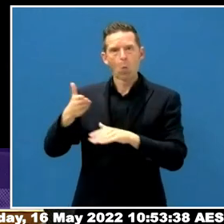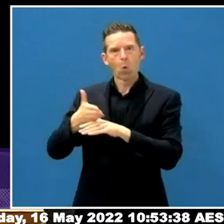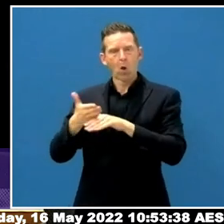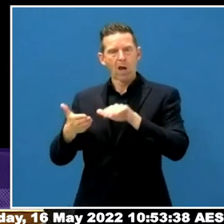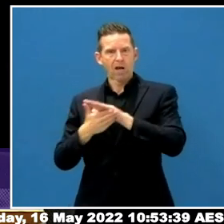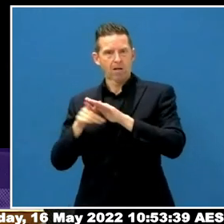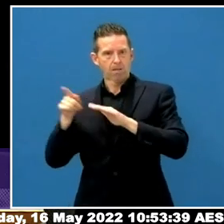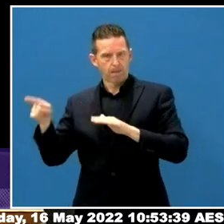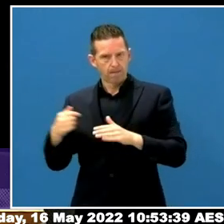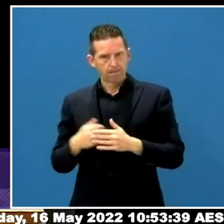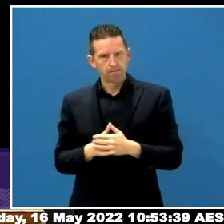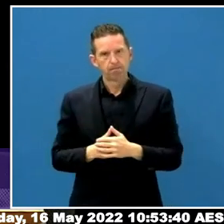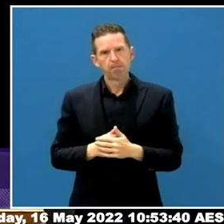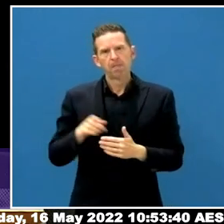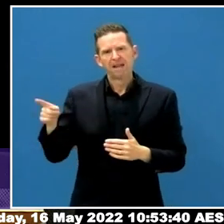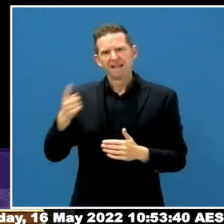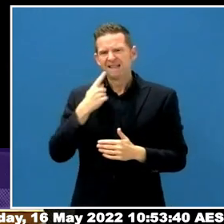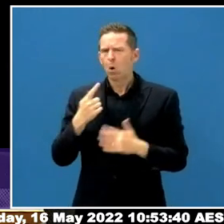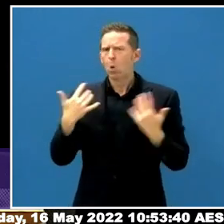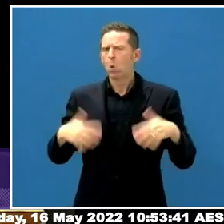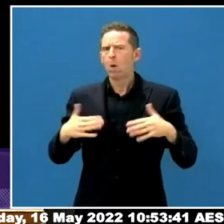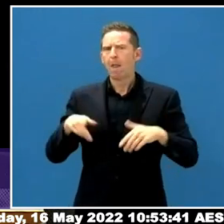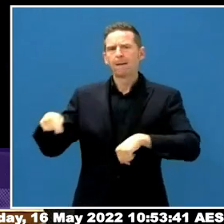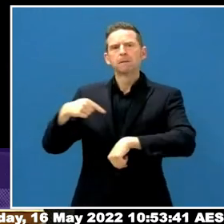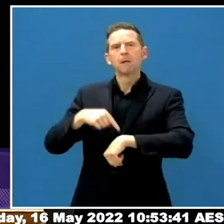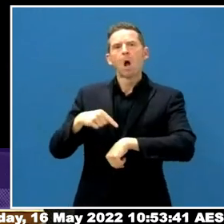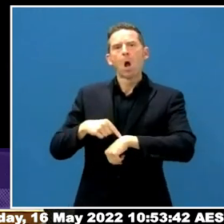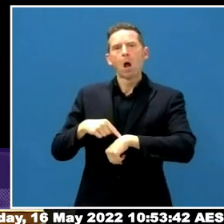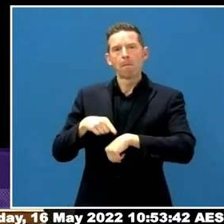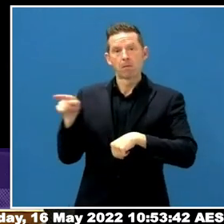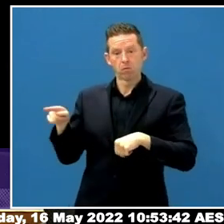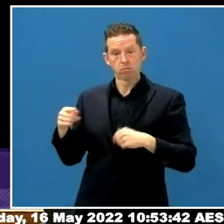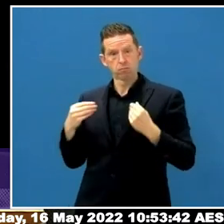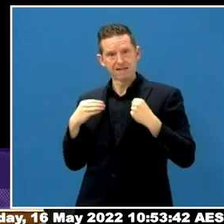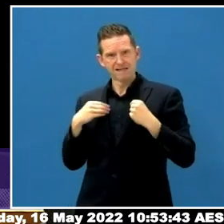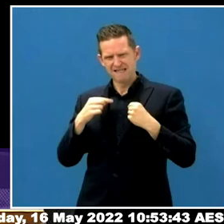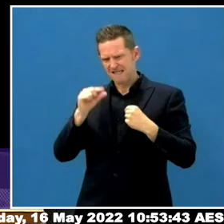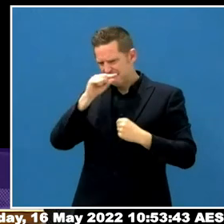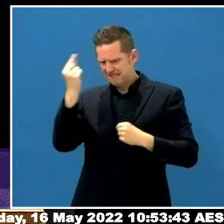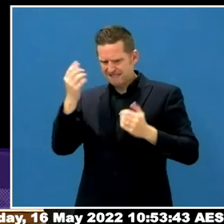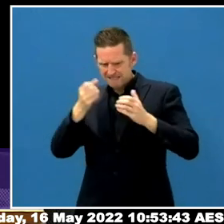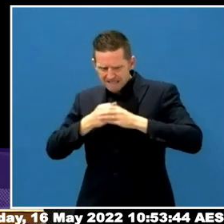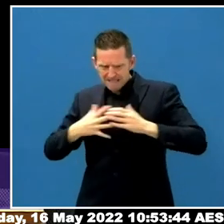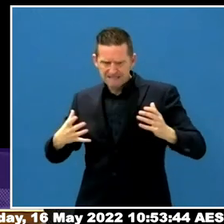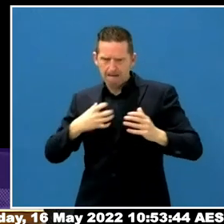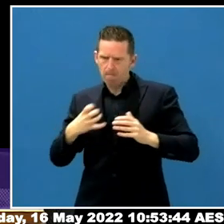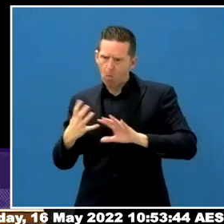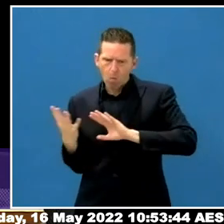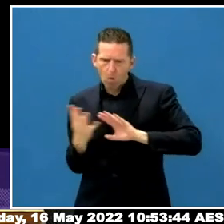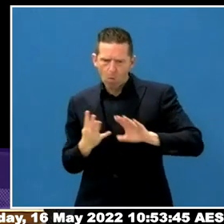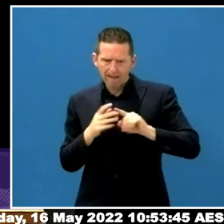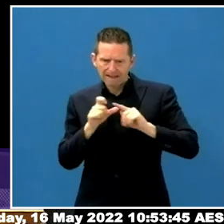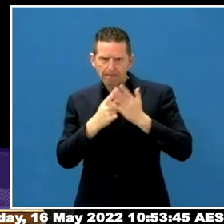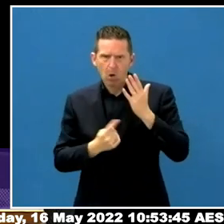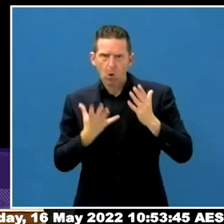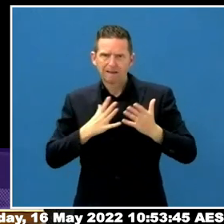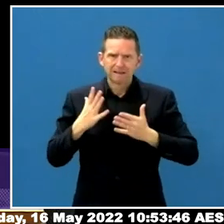significant emphasis on growth and its financial sustainability, which was an integral part of the organisational culture at the time.